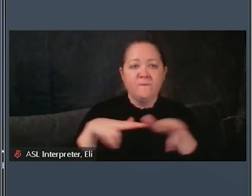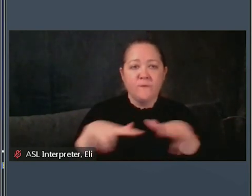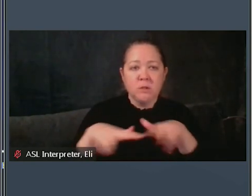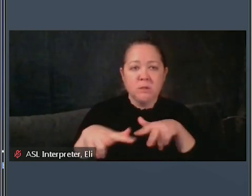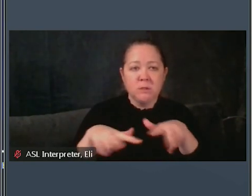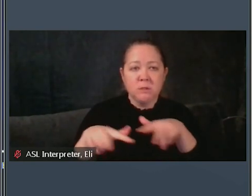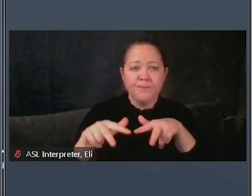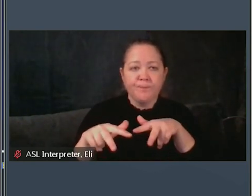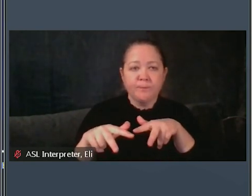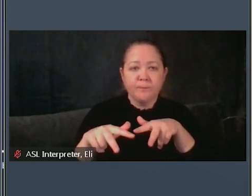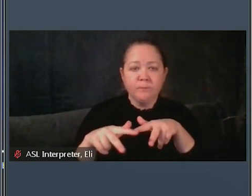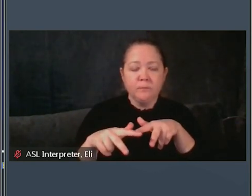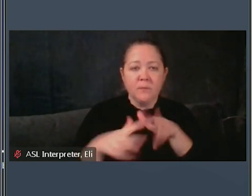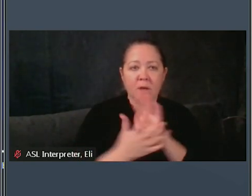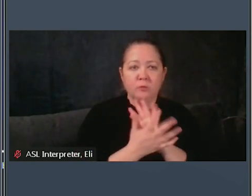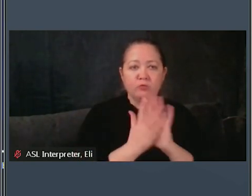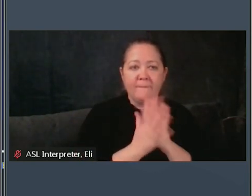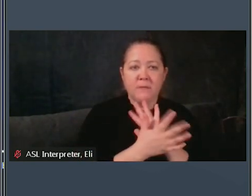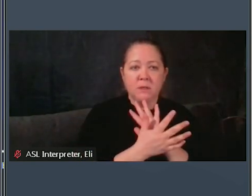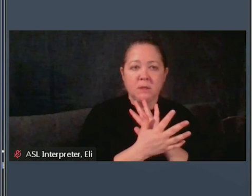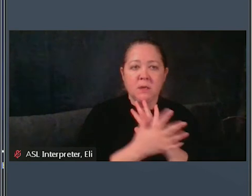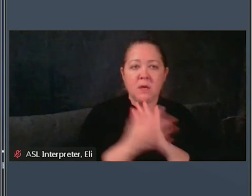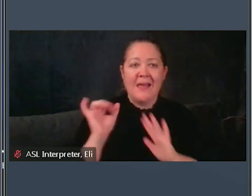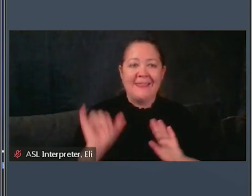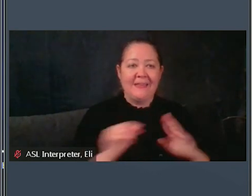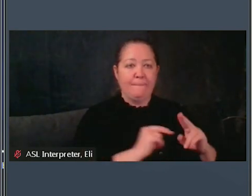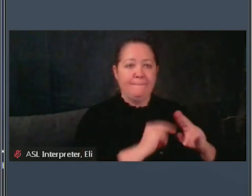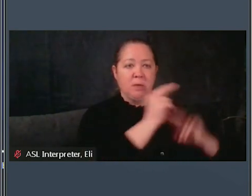this building is going to generate will impact the quality